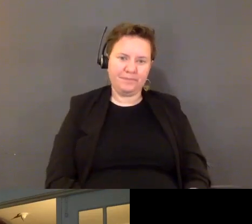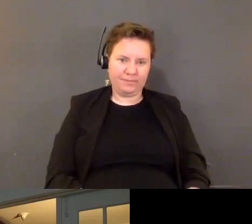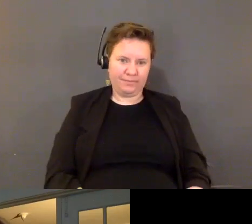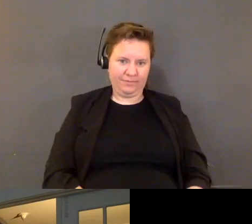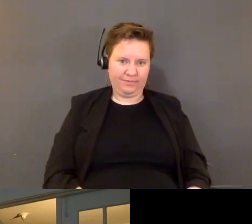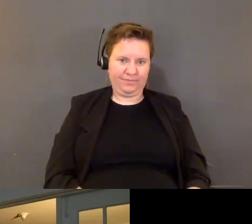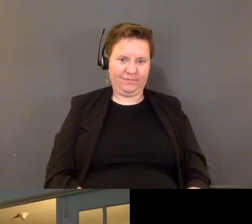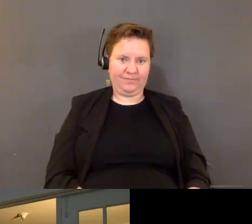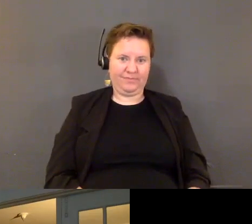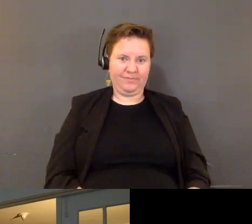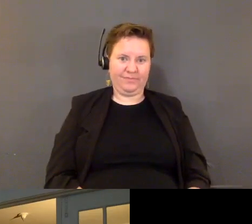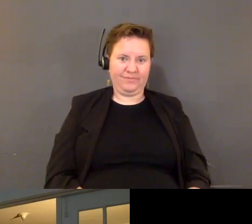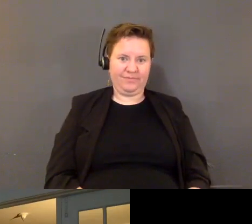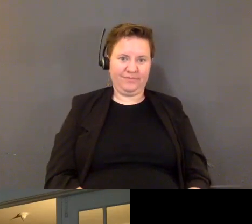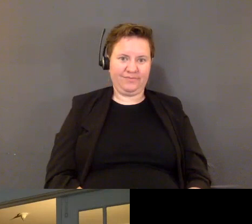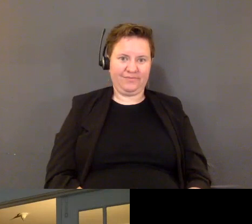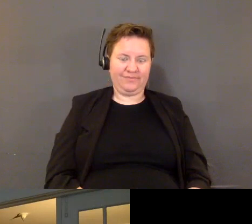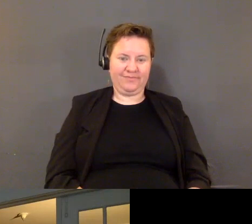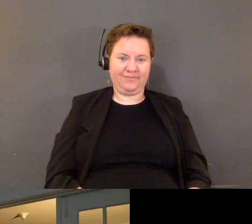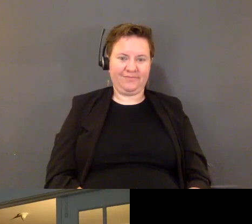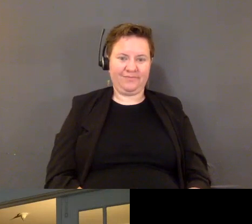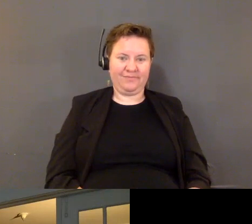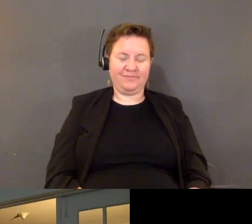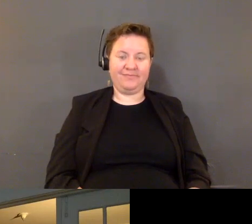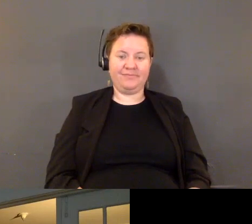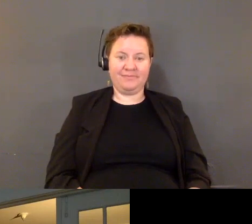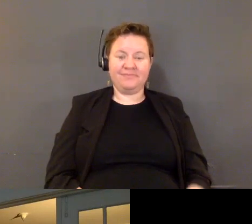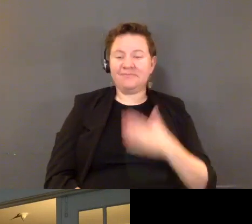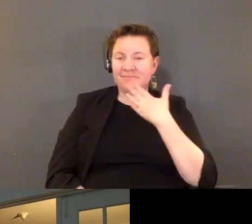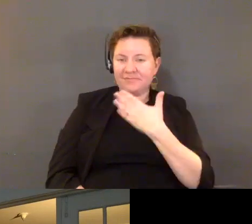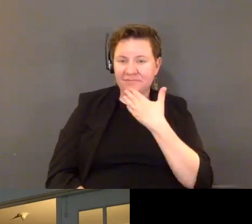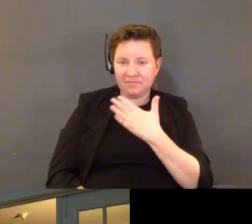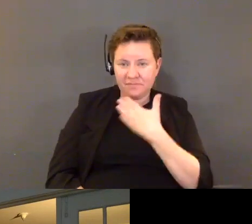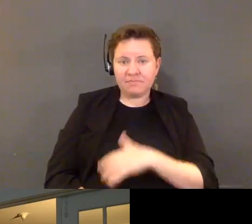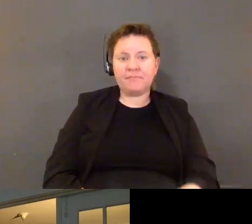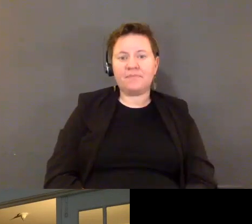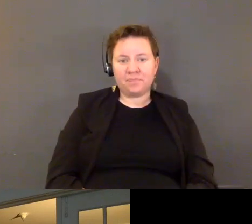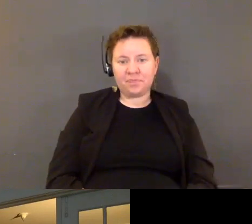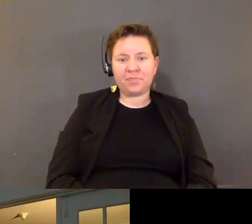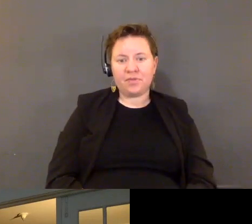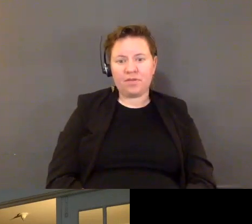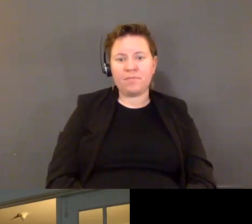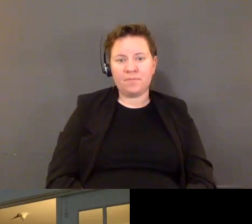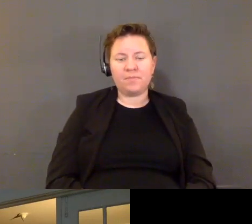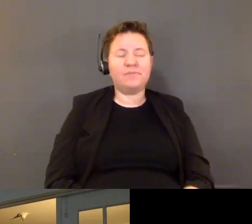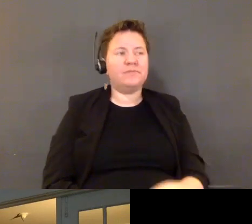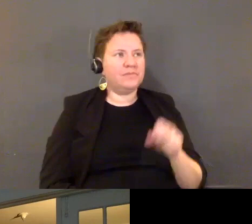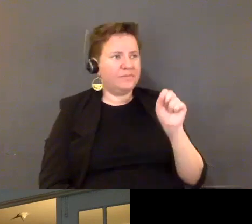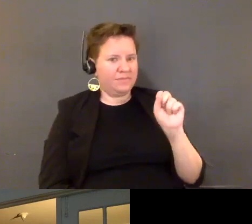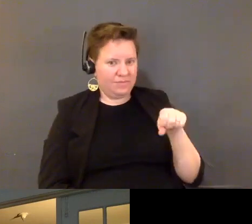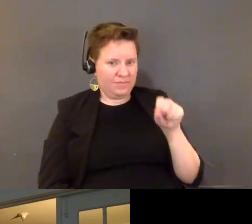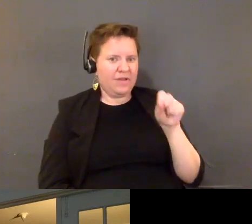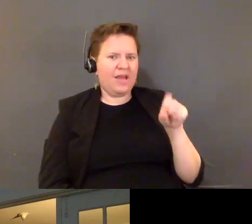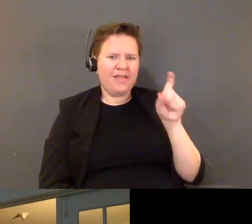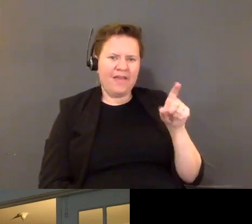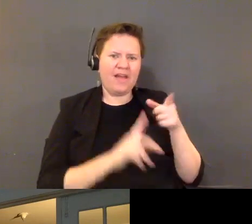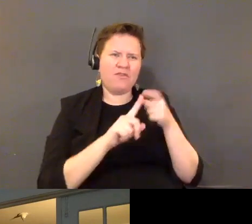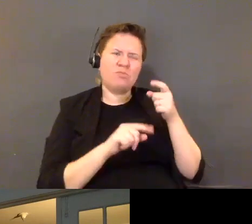that is parts of that chapter thank you yeah um that comes i think about two-thirds into the book